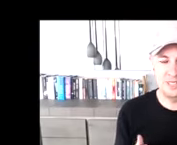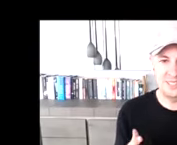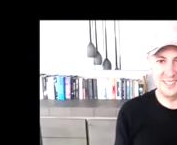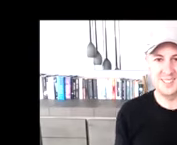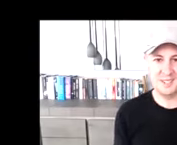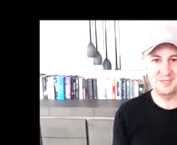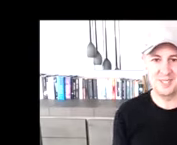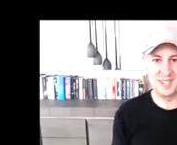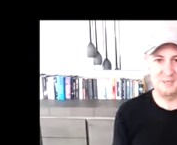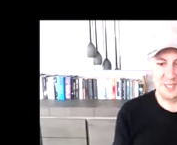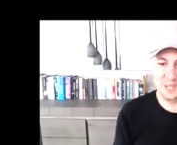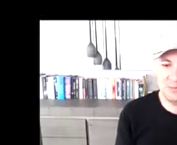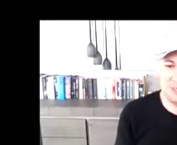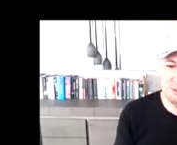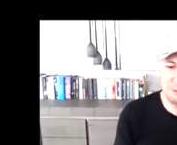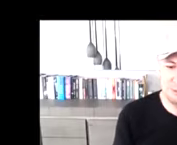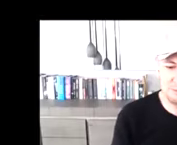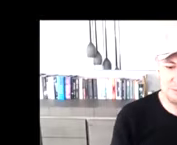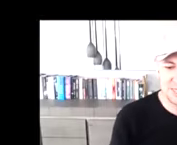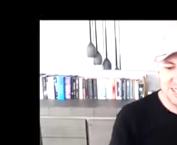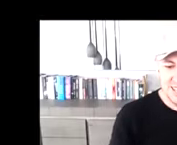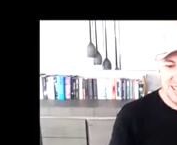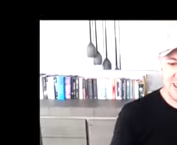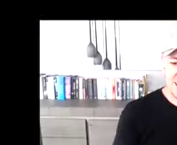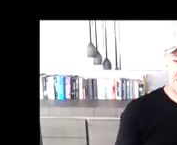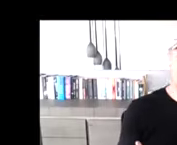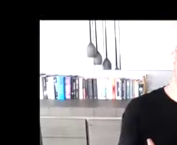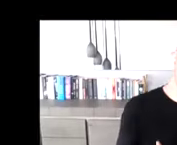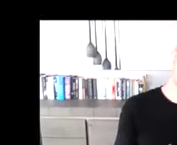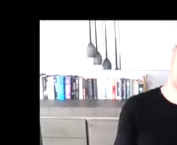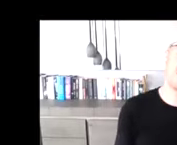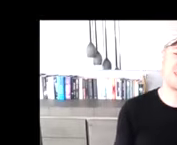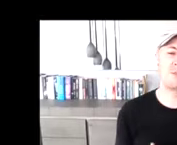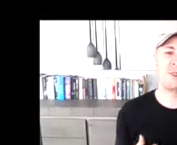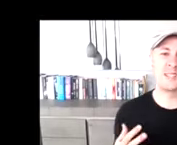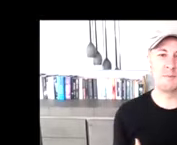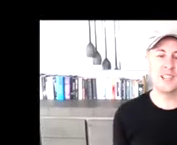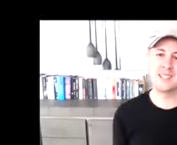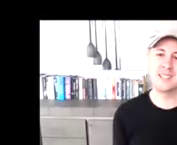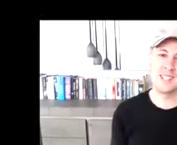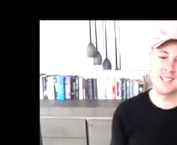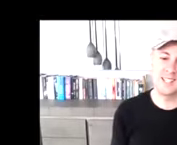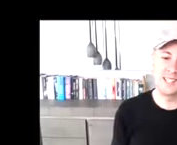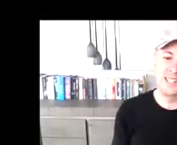International Day of Acceptance to everyone. As I said today's conversation is around smart cities